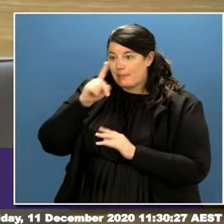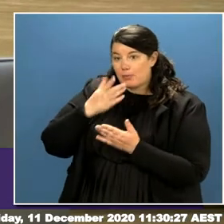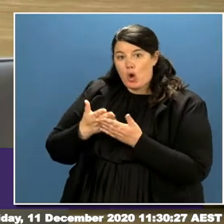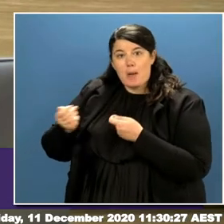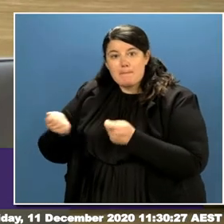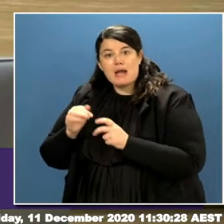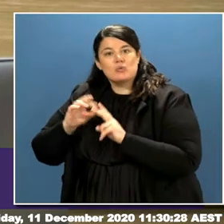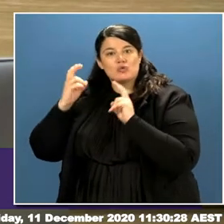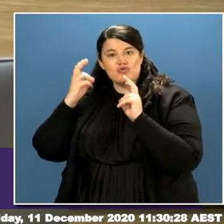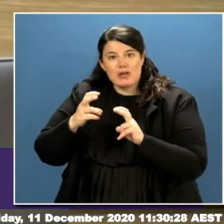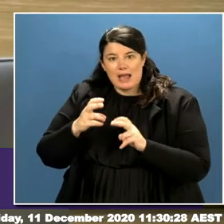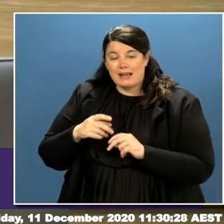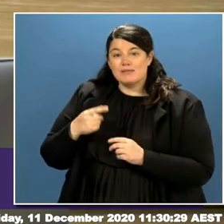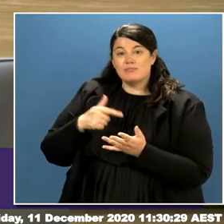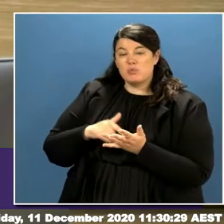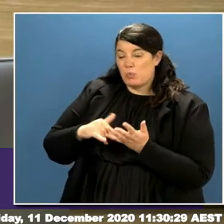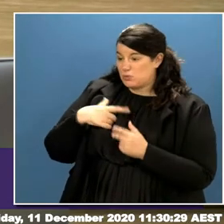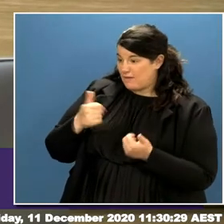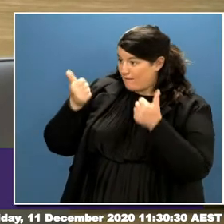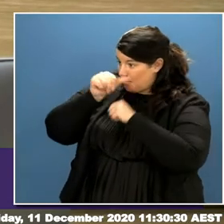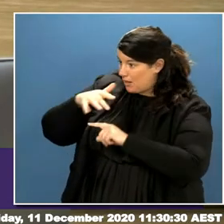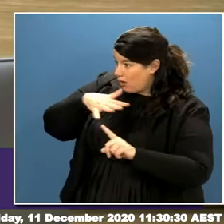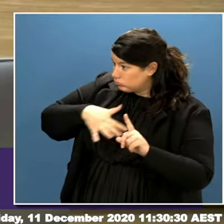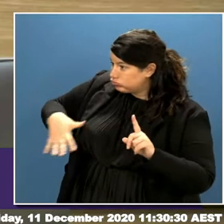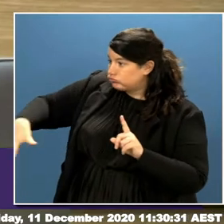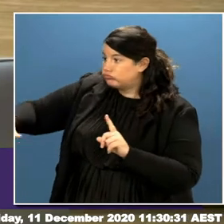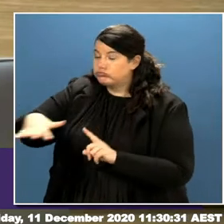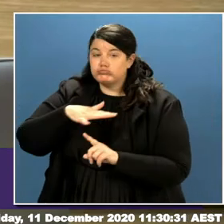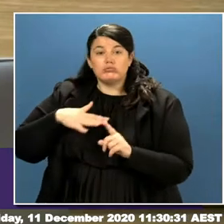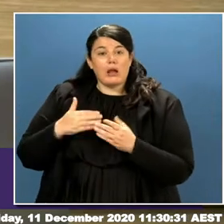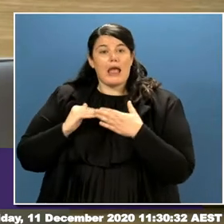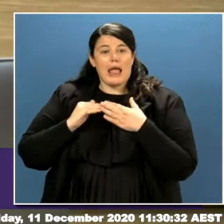These familiar local touch points have helped to facilitate Rohan's